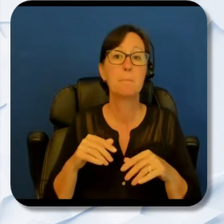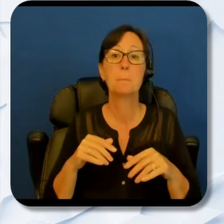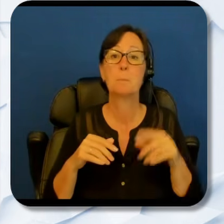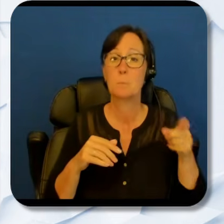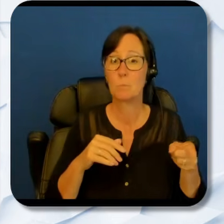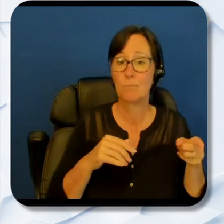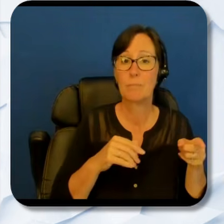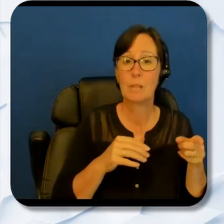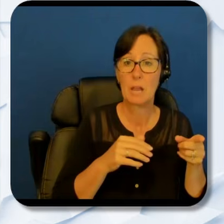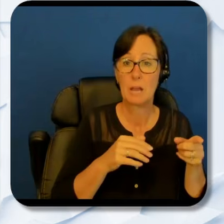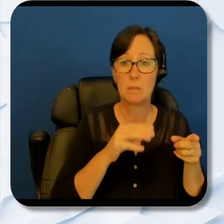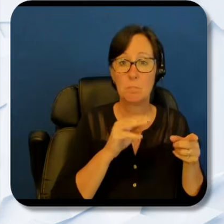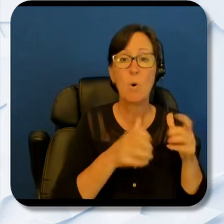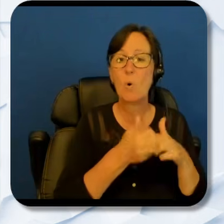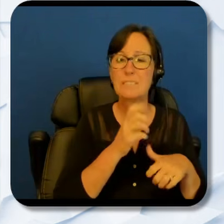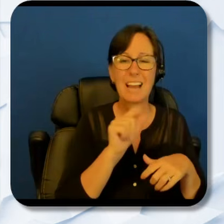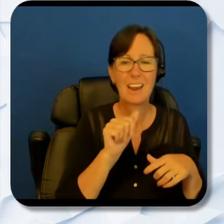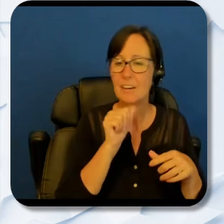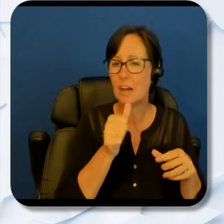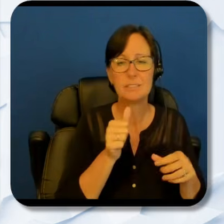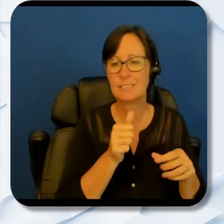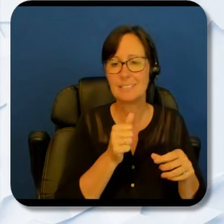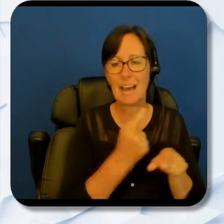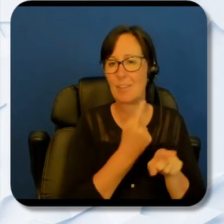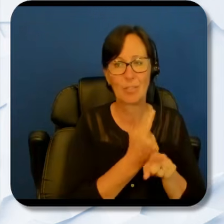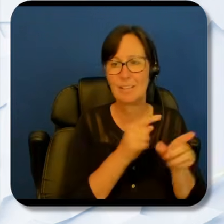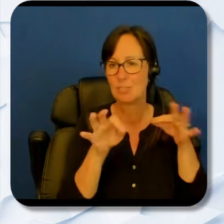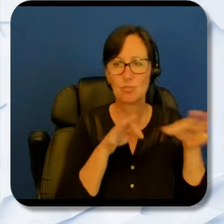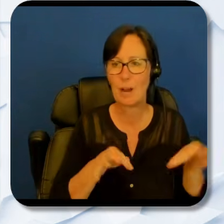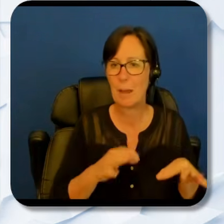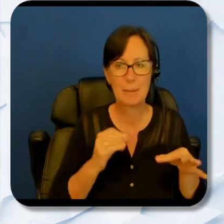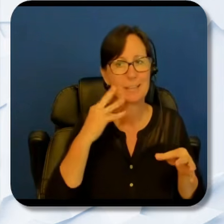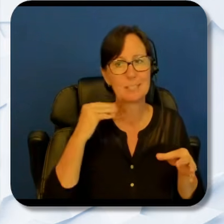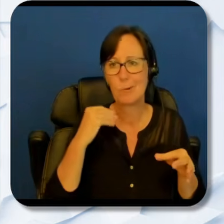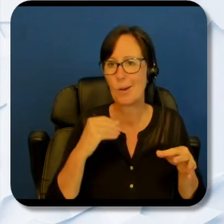described and does not capture the experiences of tribal communities.